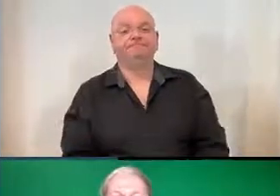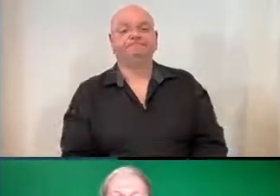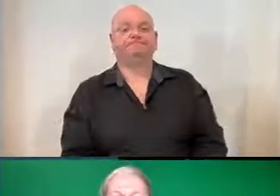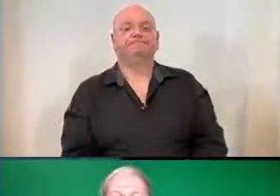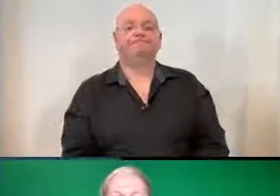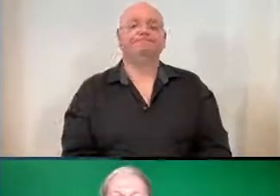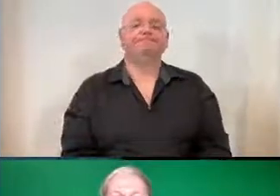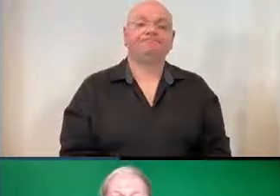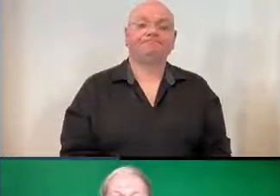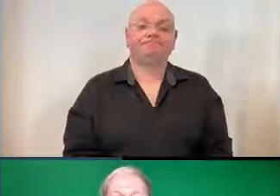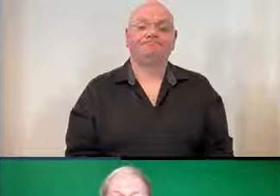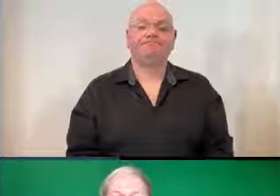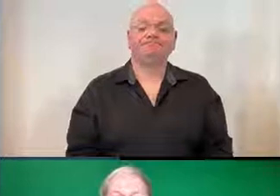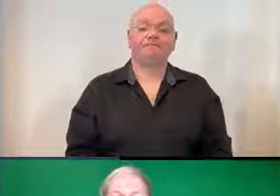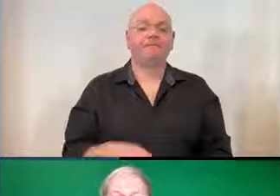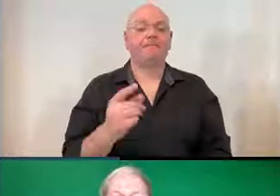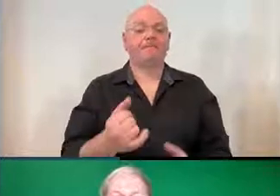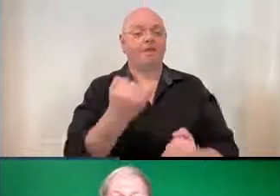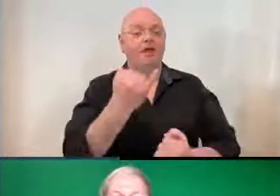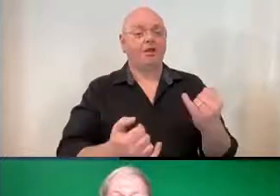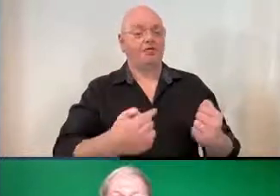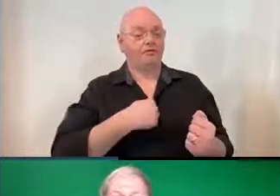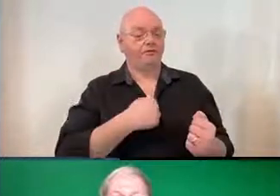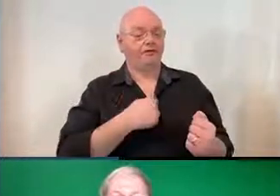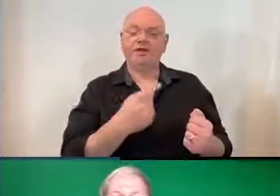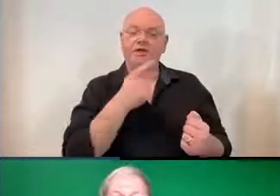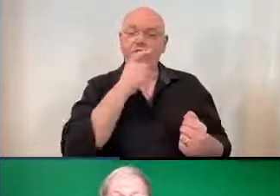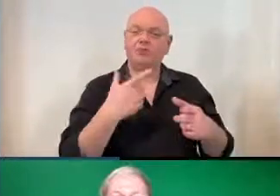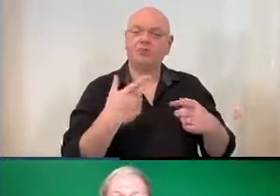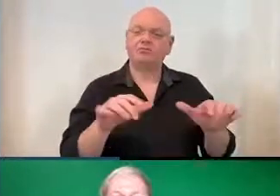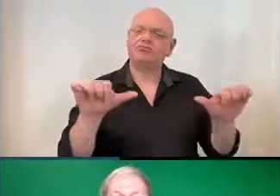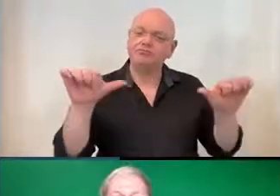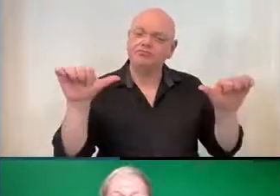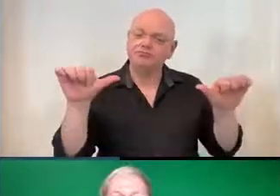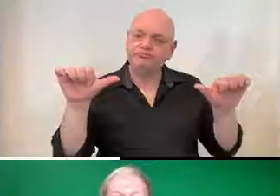A reminder, sometimes this can be a long-term sort of vision.